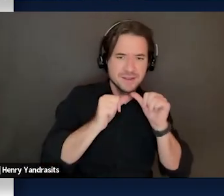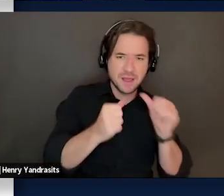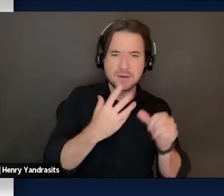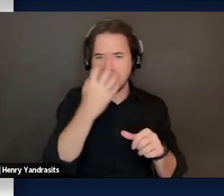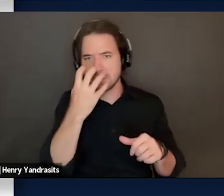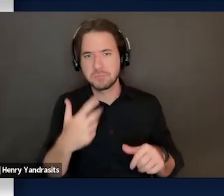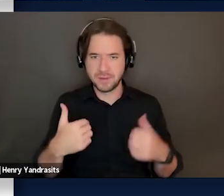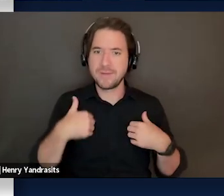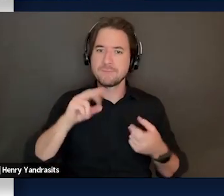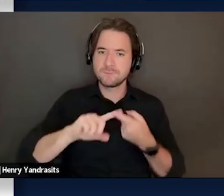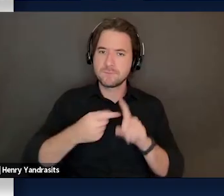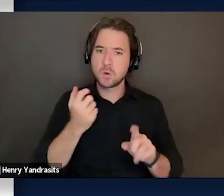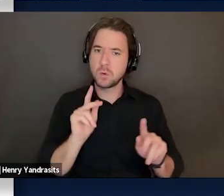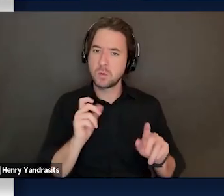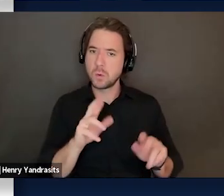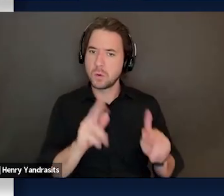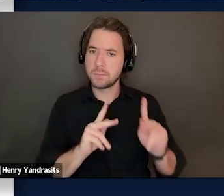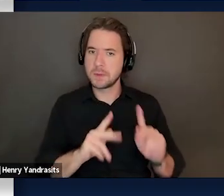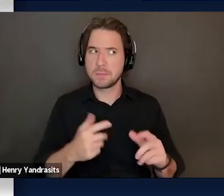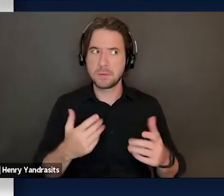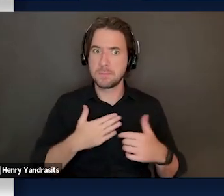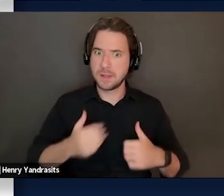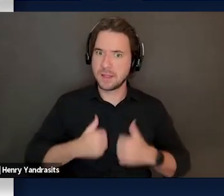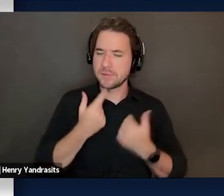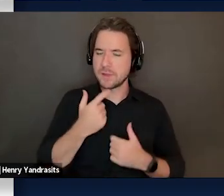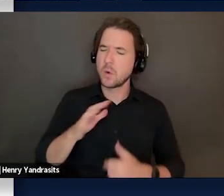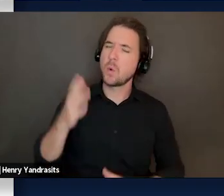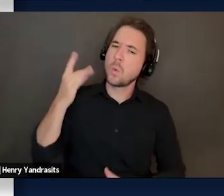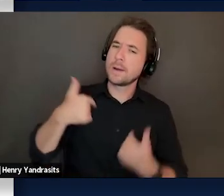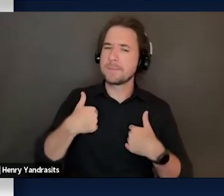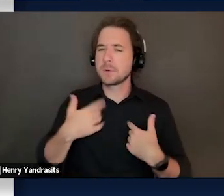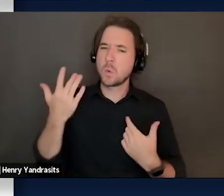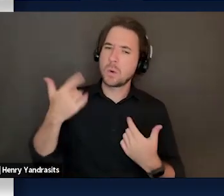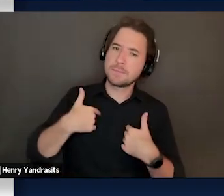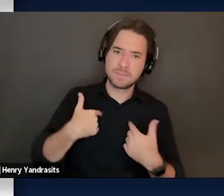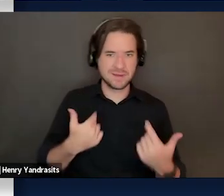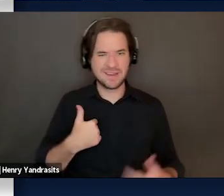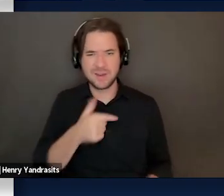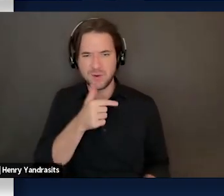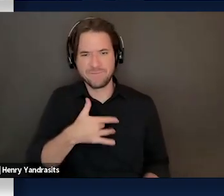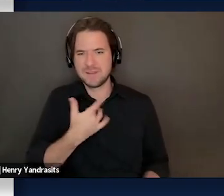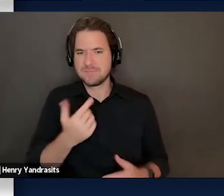I have friends, or I have people in my life who do the why-me thing, and to me, it's not like I'm being punished for it or something.